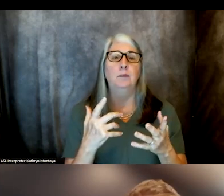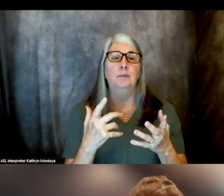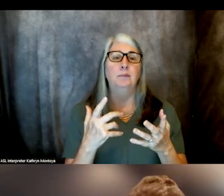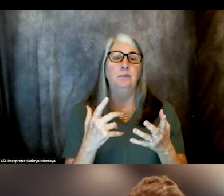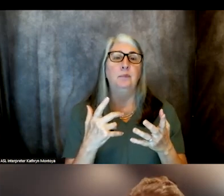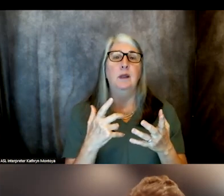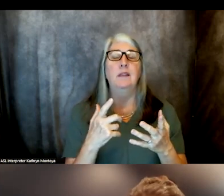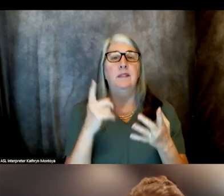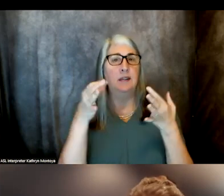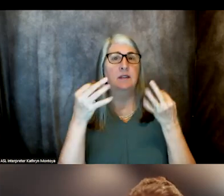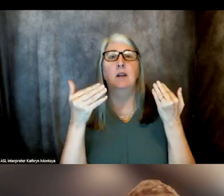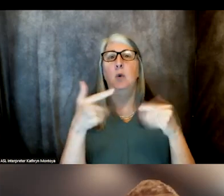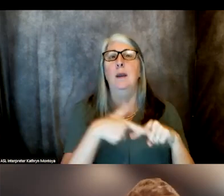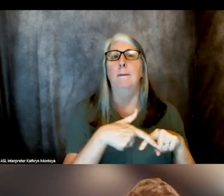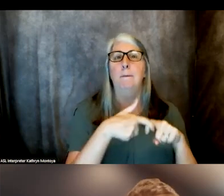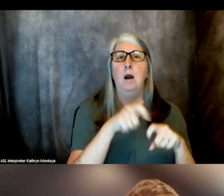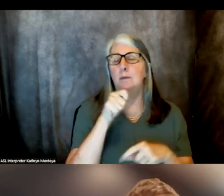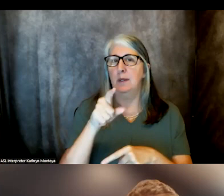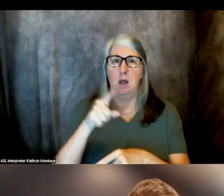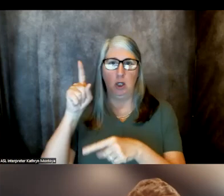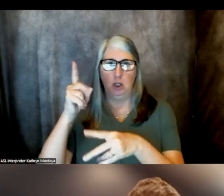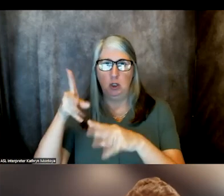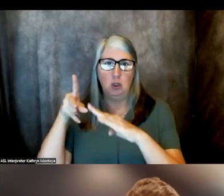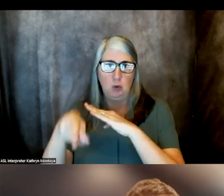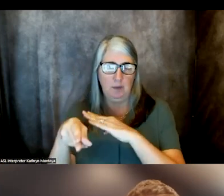TERMINATING MEDICAID FOR PEOPLE IN INCARCERATED SETTINGS.